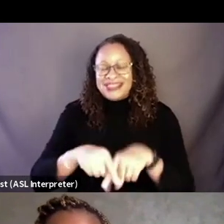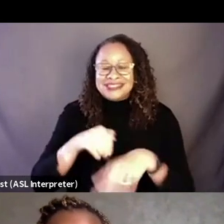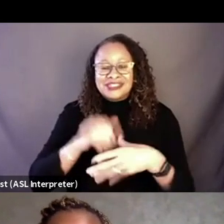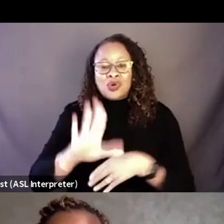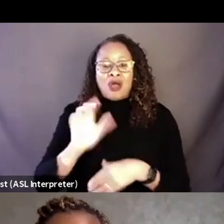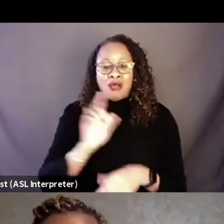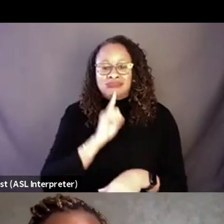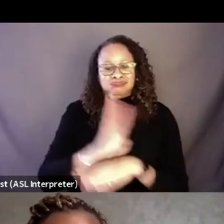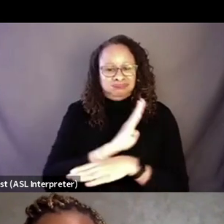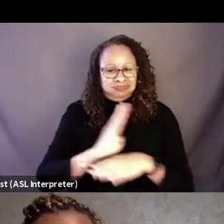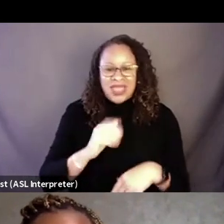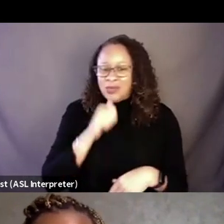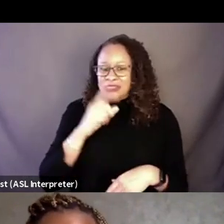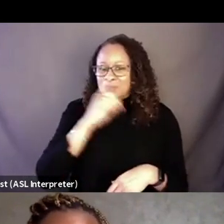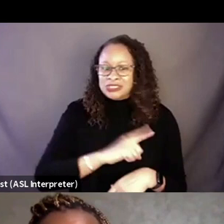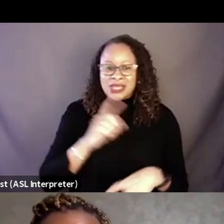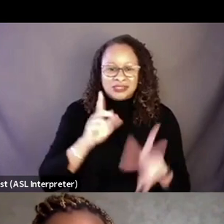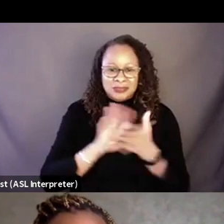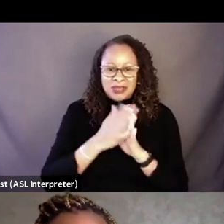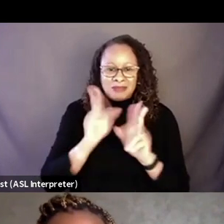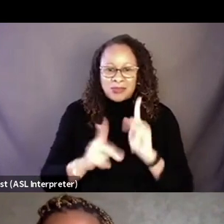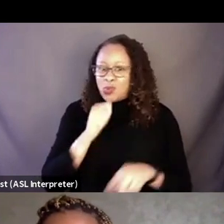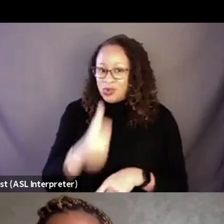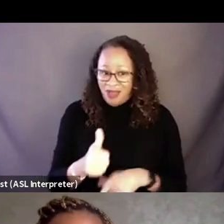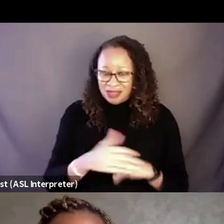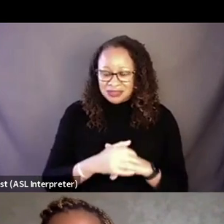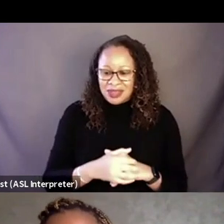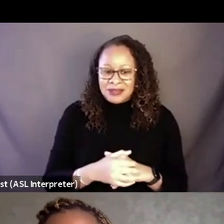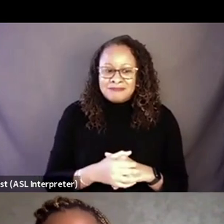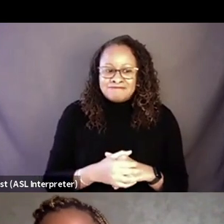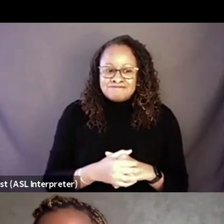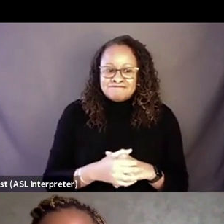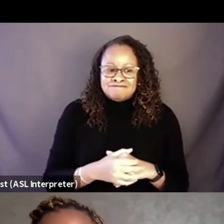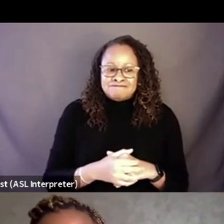We didn't pretend to be people who we were not like and a lot of that also just comes